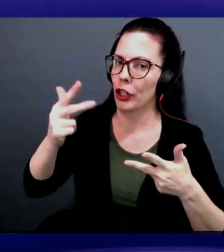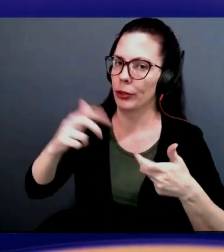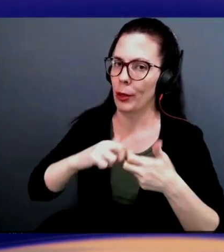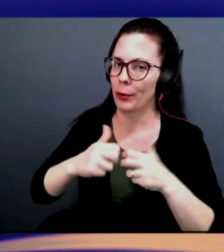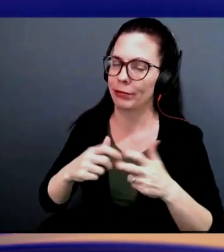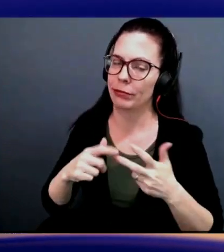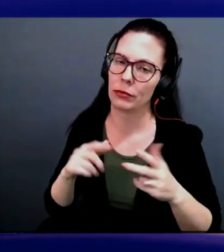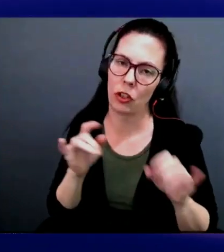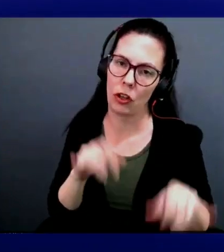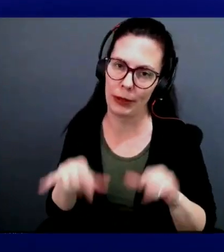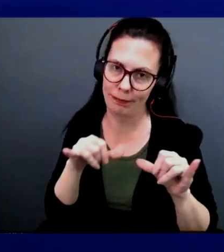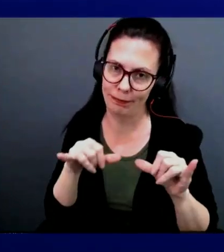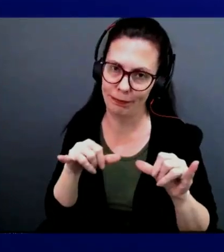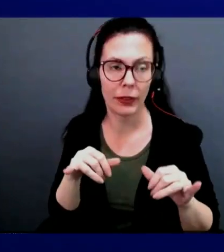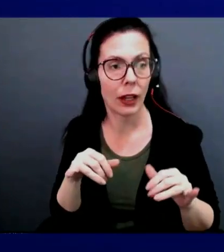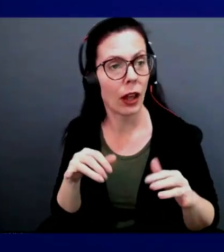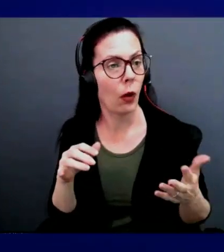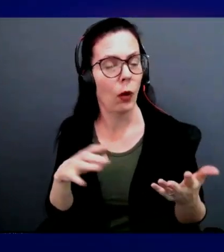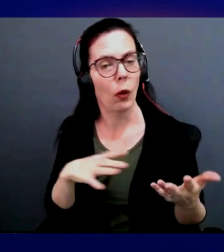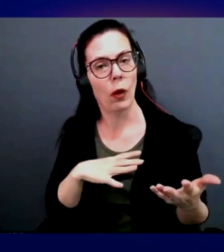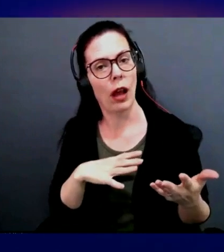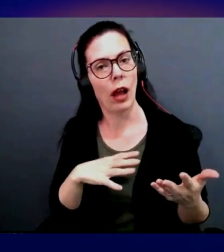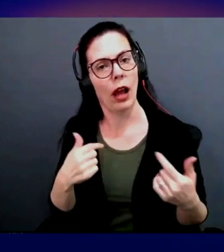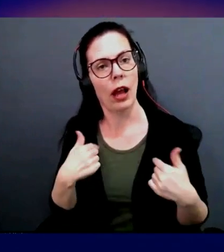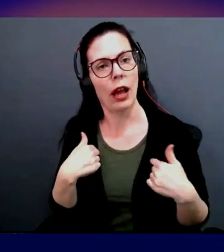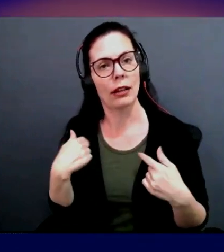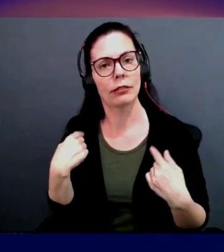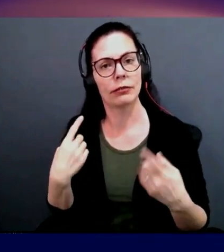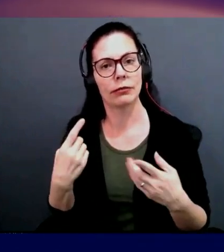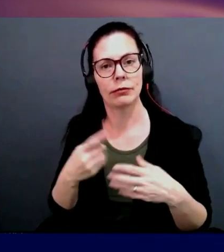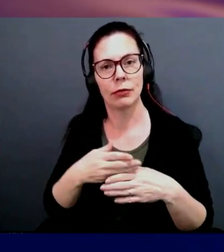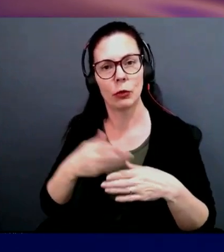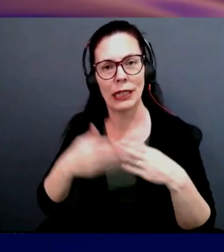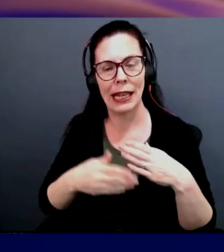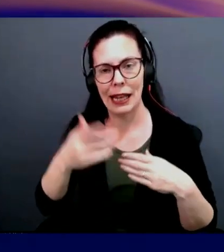is that, hey, I went for a long weekend and forgot to turn off my cluster.